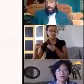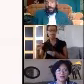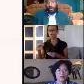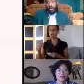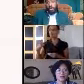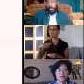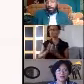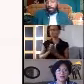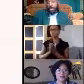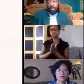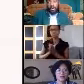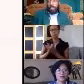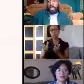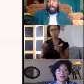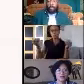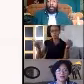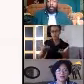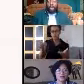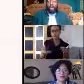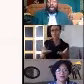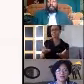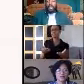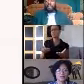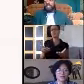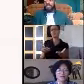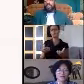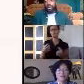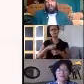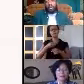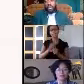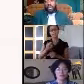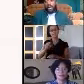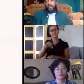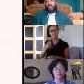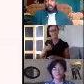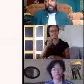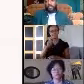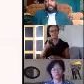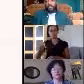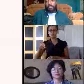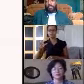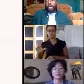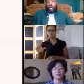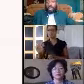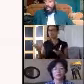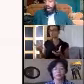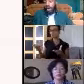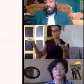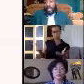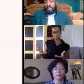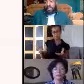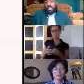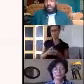for people of colour we want to be, we want to make this room bigger, oftentimes, to allow